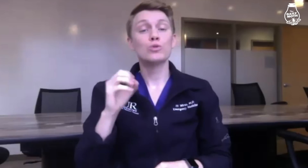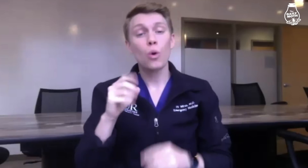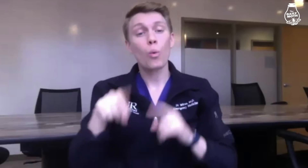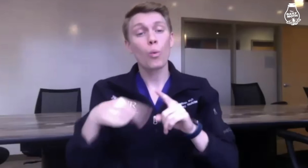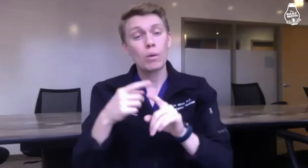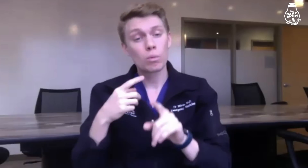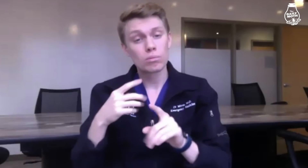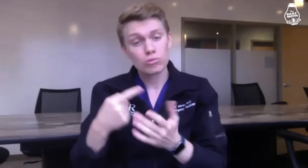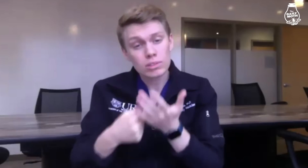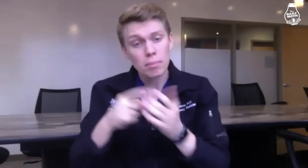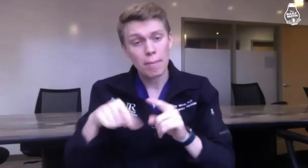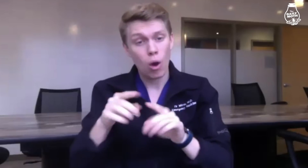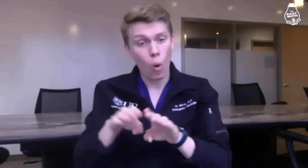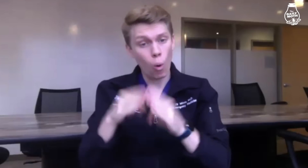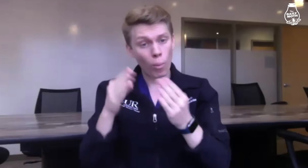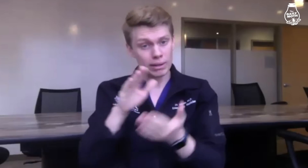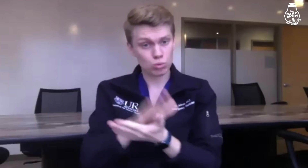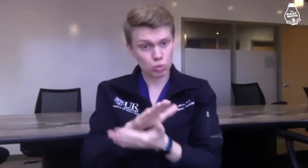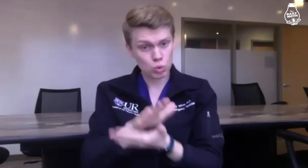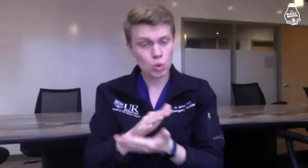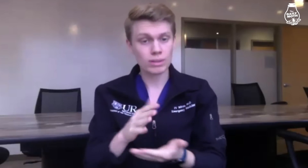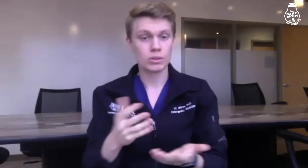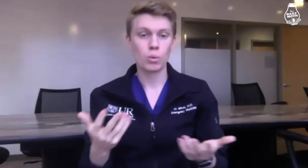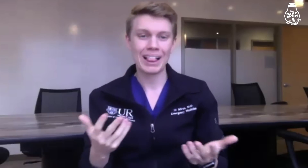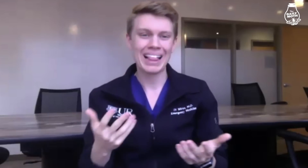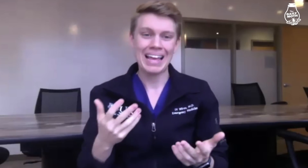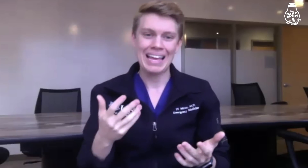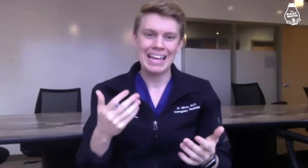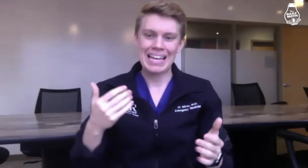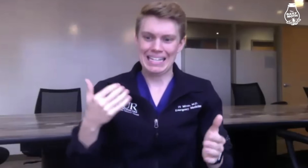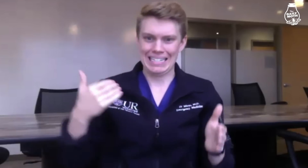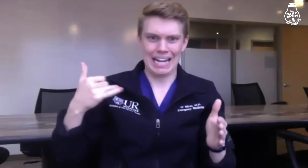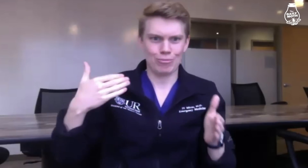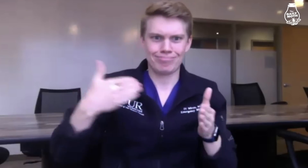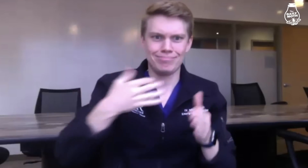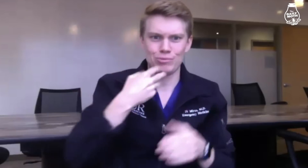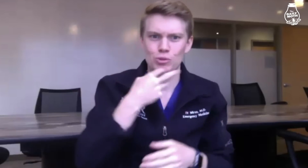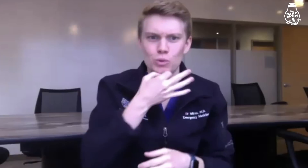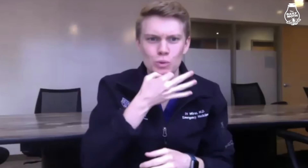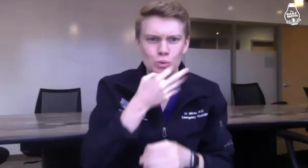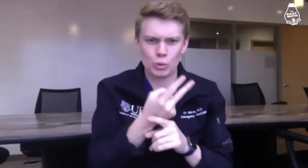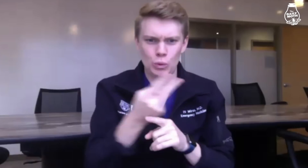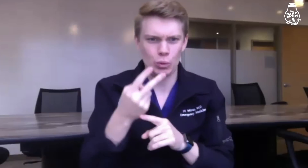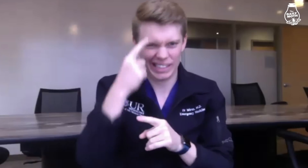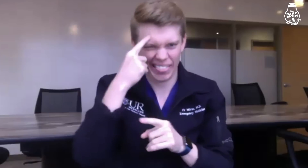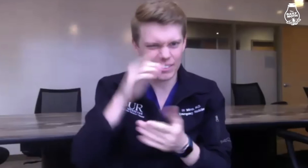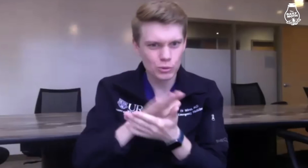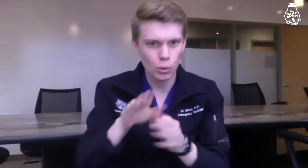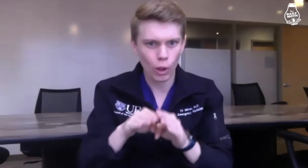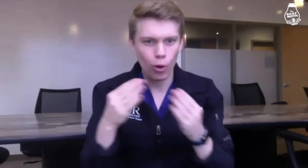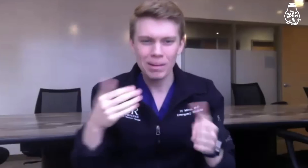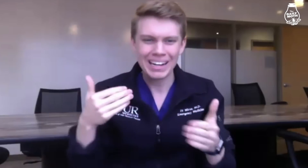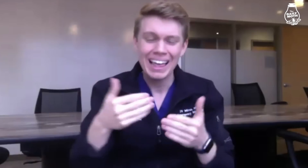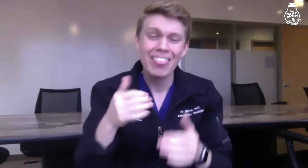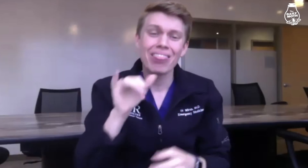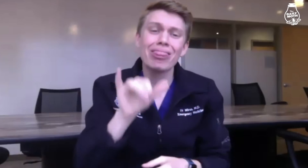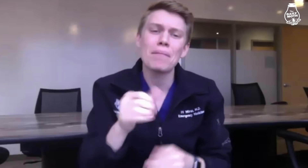So when you talk about reopening schools, well, schools will reopen in two weeks.